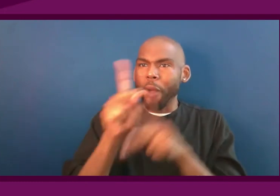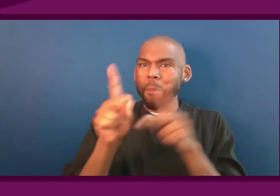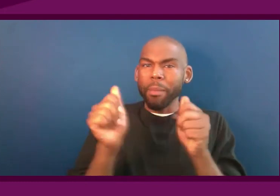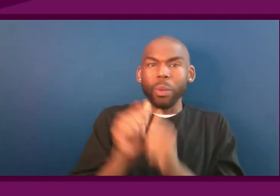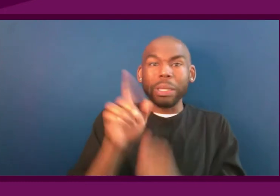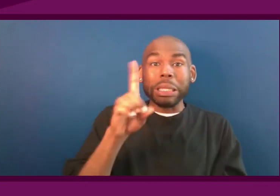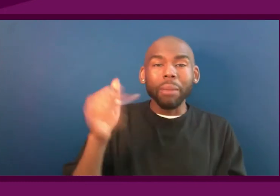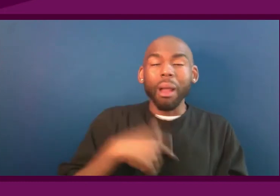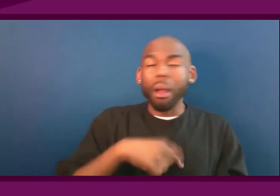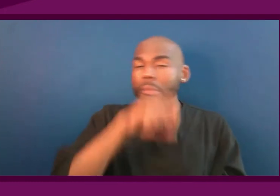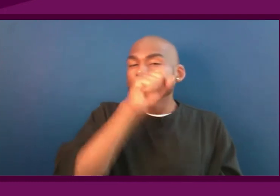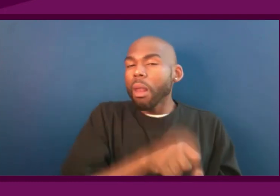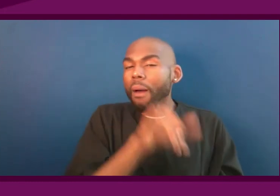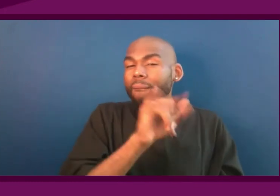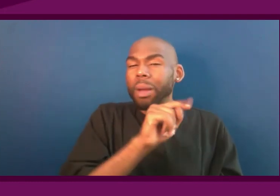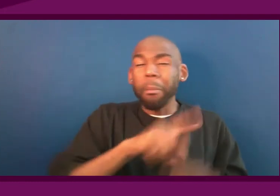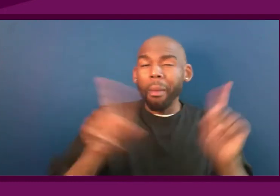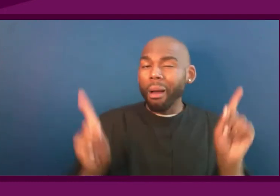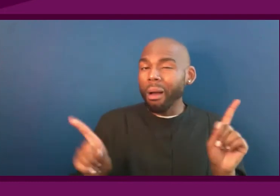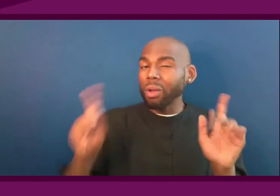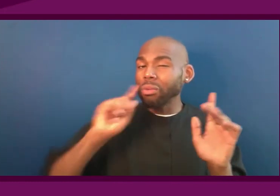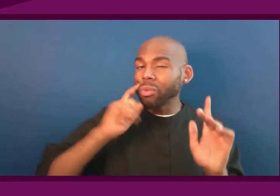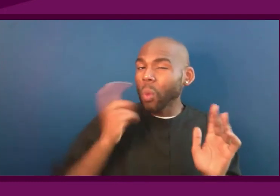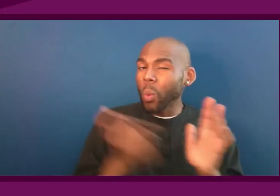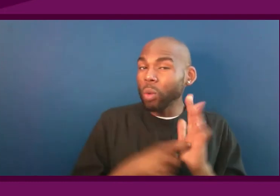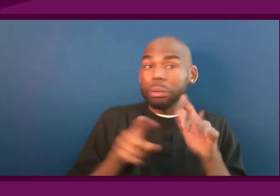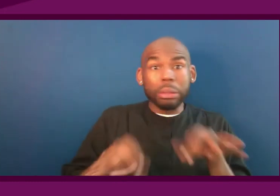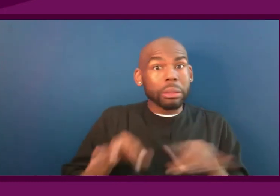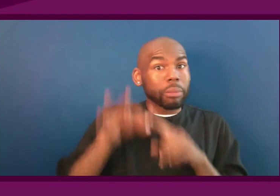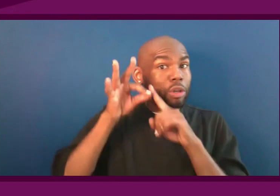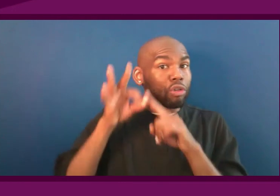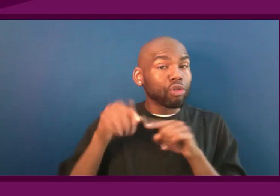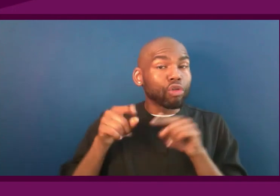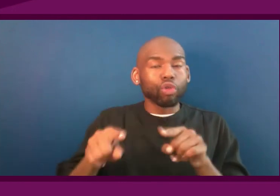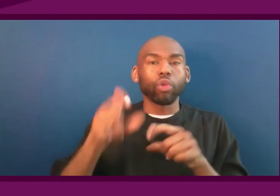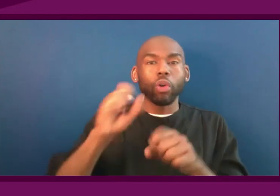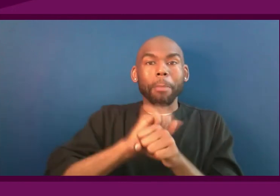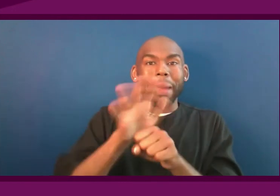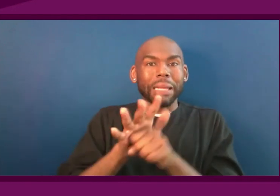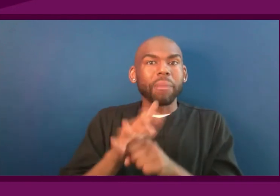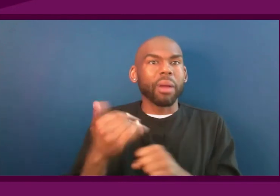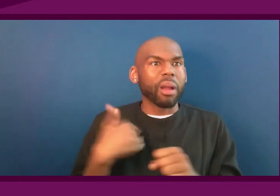all separate that... most of them were women. Most of them, except one had lived experience